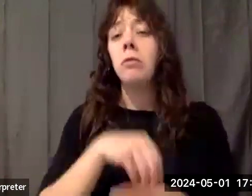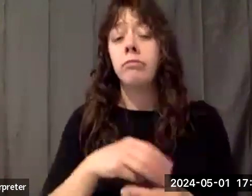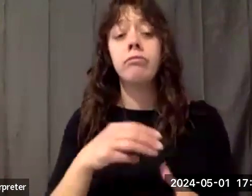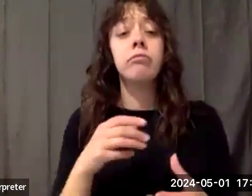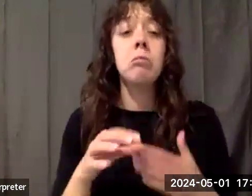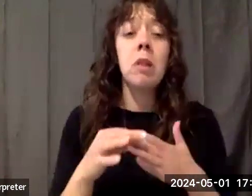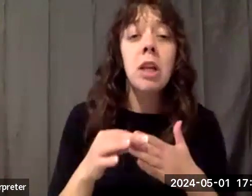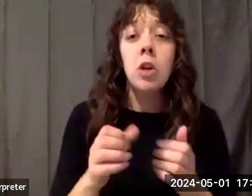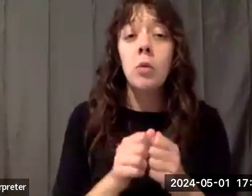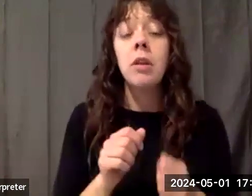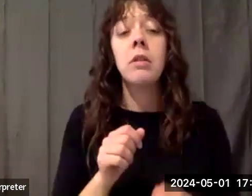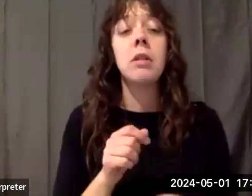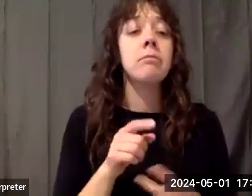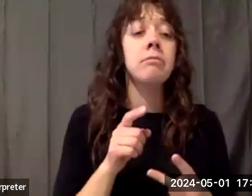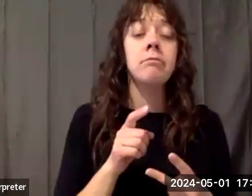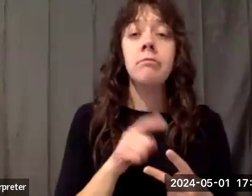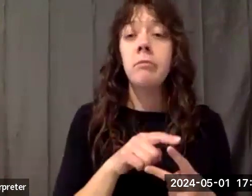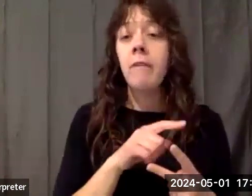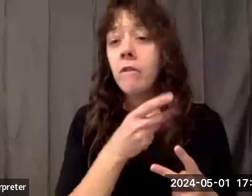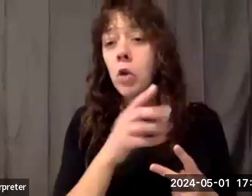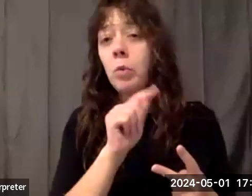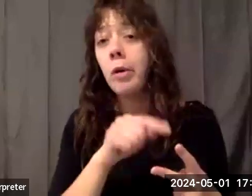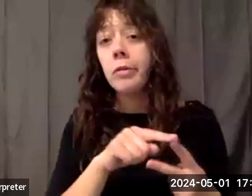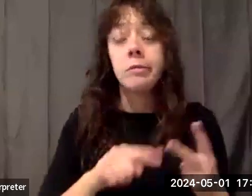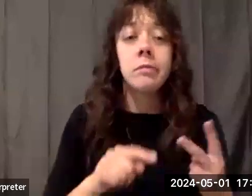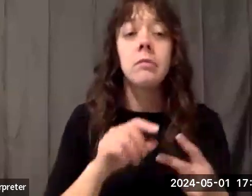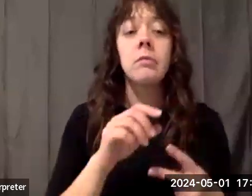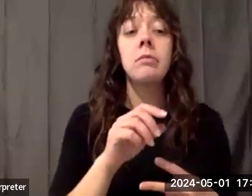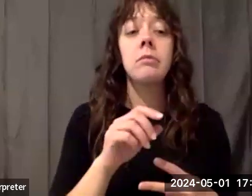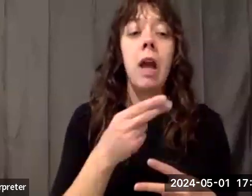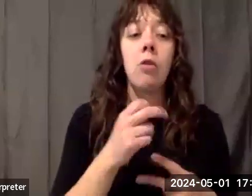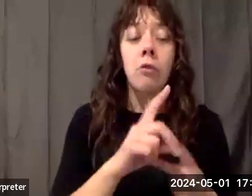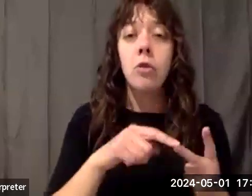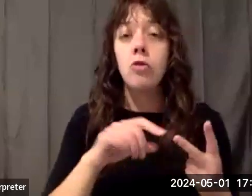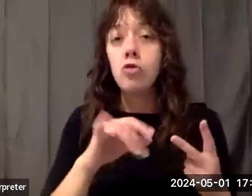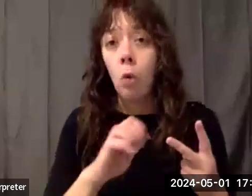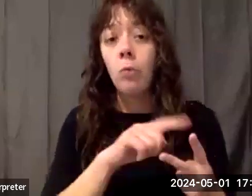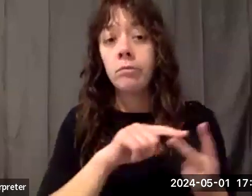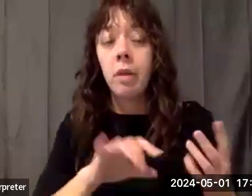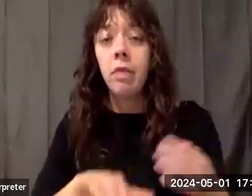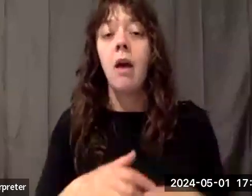and Joe and previously served as the program manager for psychology